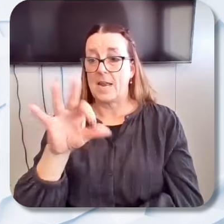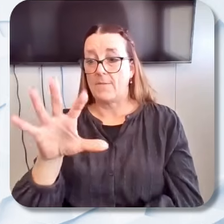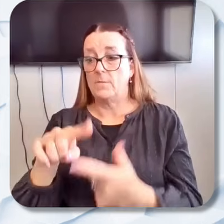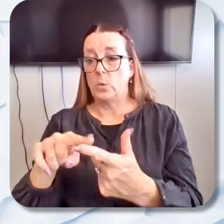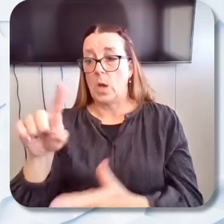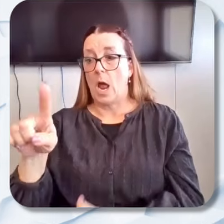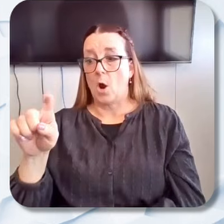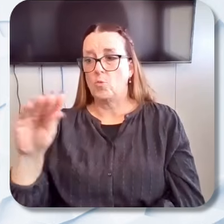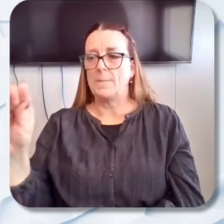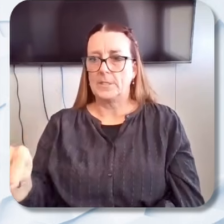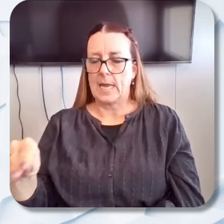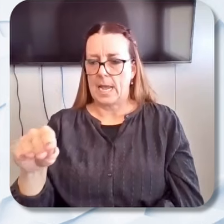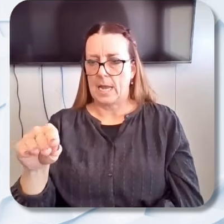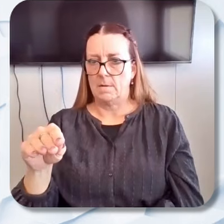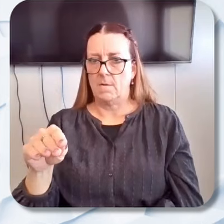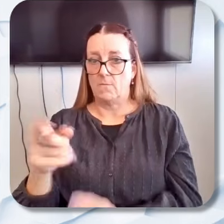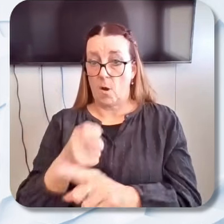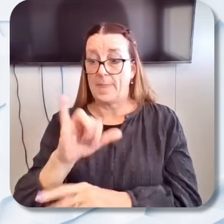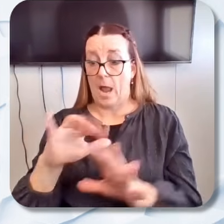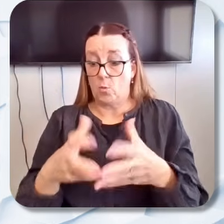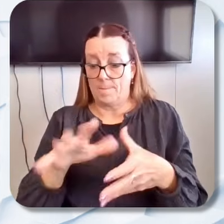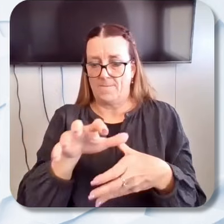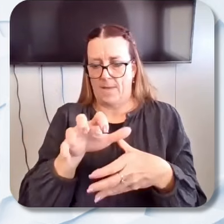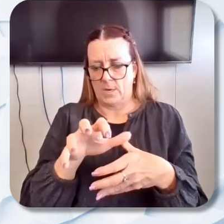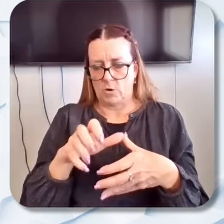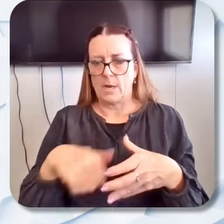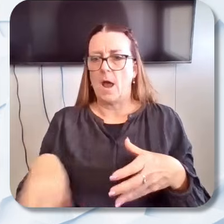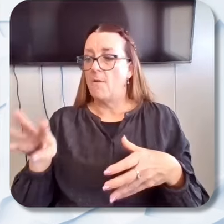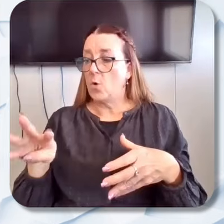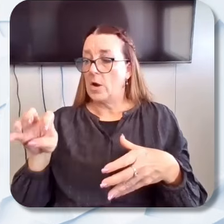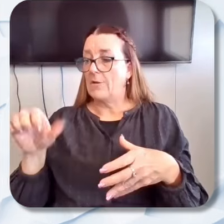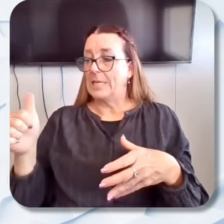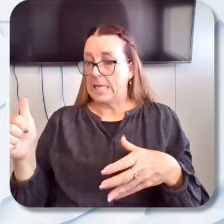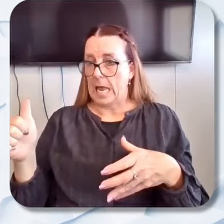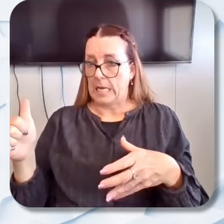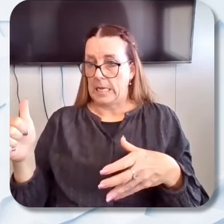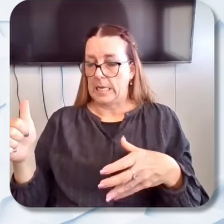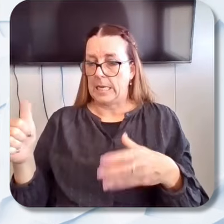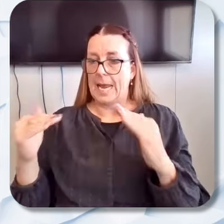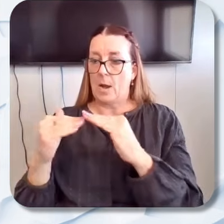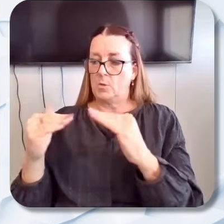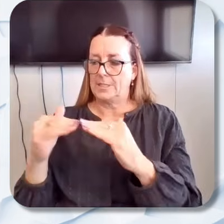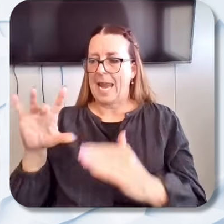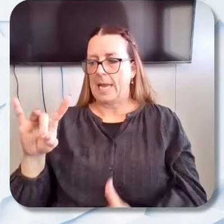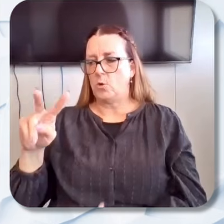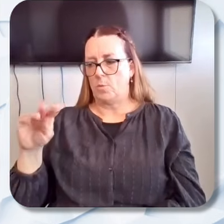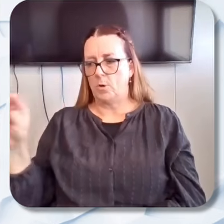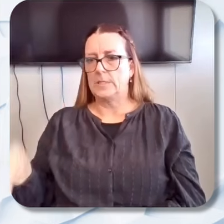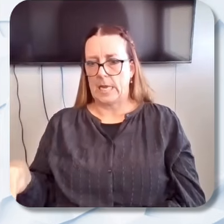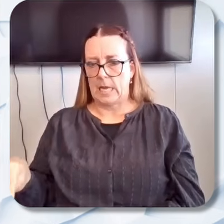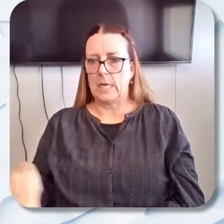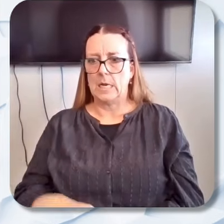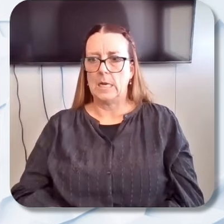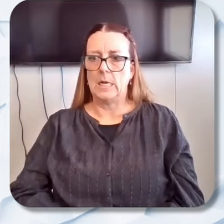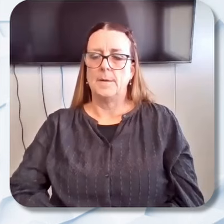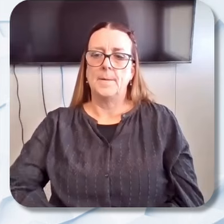percentage of those in this instance 410 students divided by 500 equals 82% times 100 is 82%.